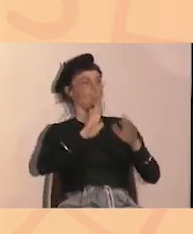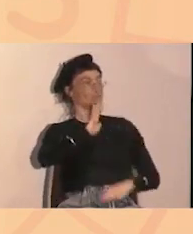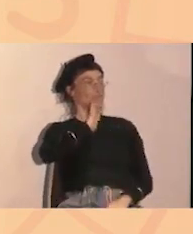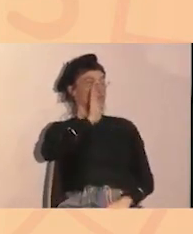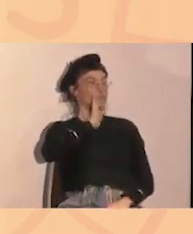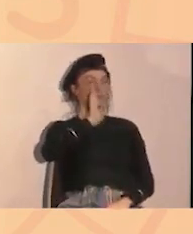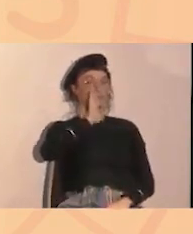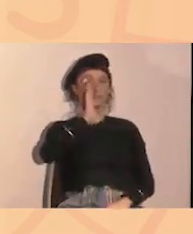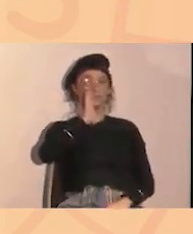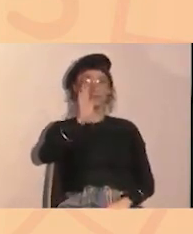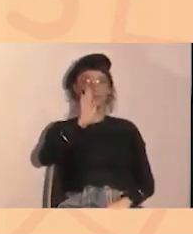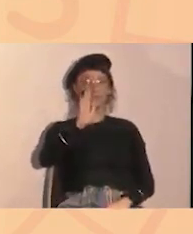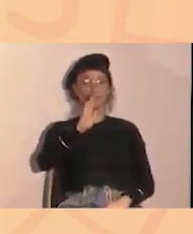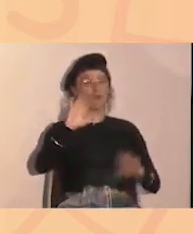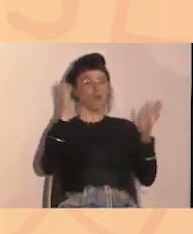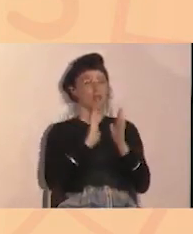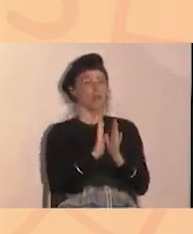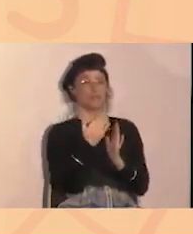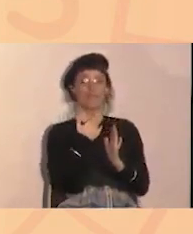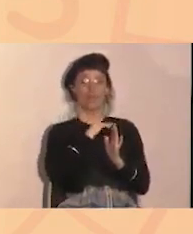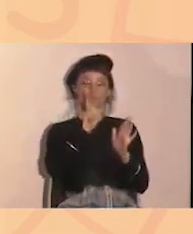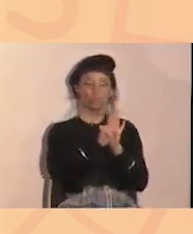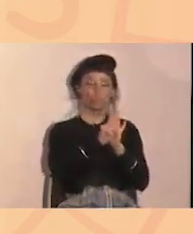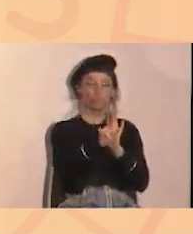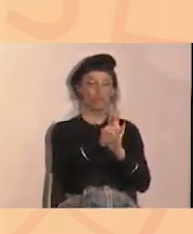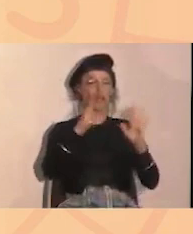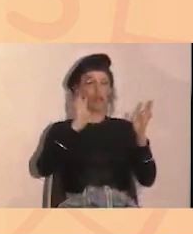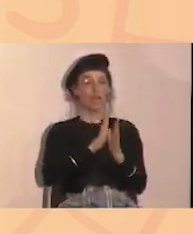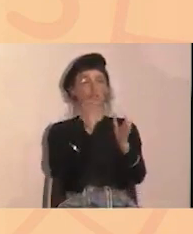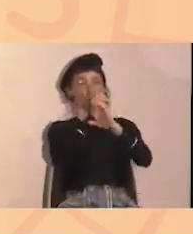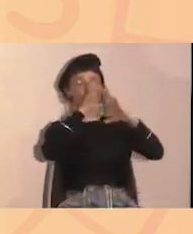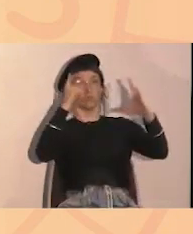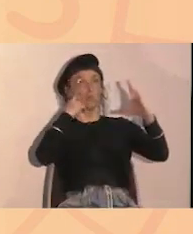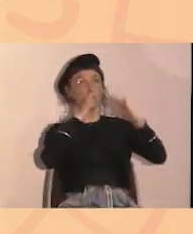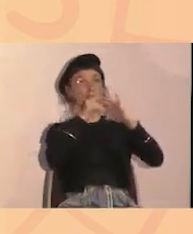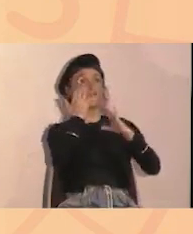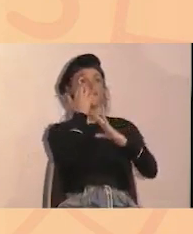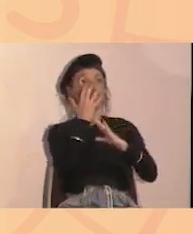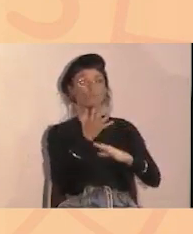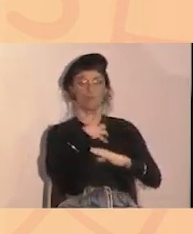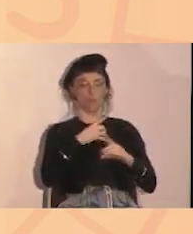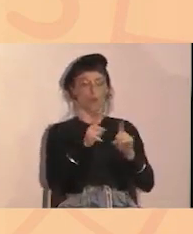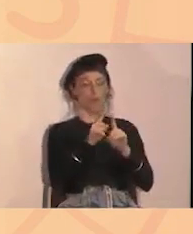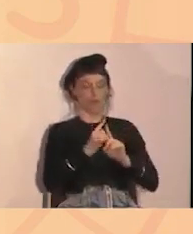less being a voice and less thinking about the future and more a self kind of, you know, an exile that I place myself